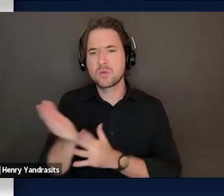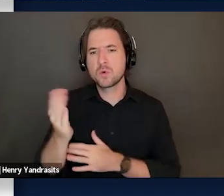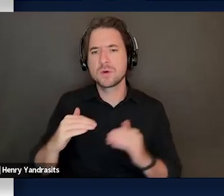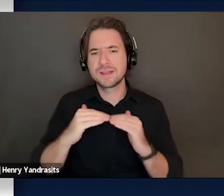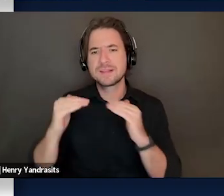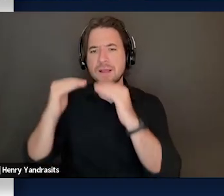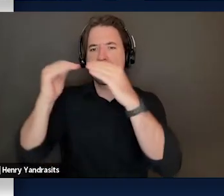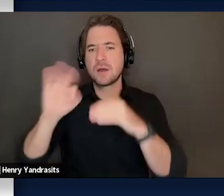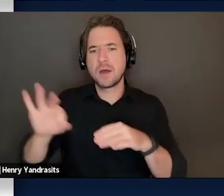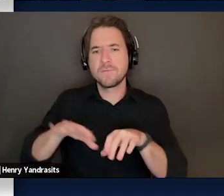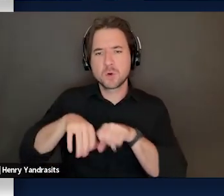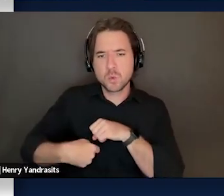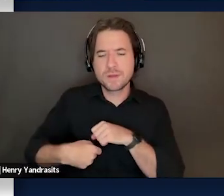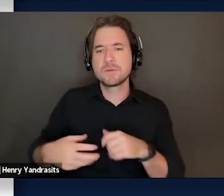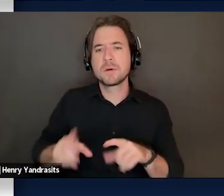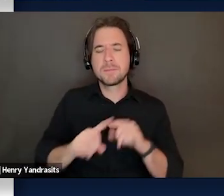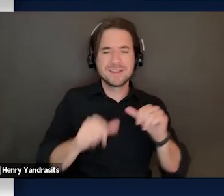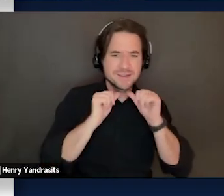But the denial and the anger parts of it.